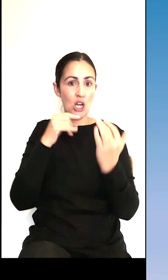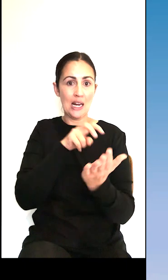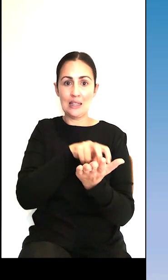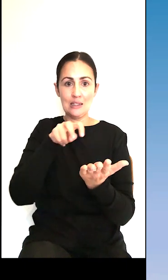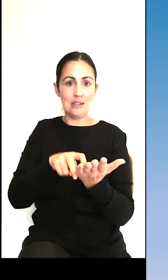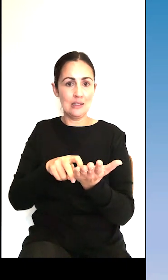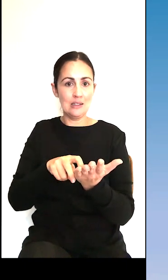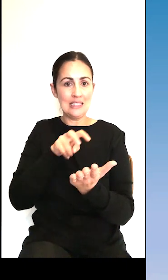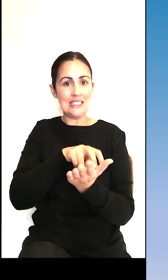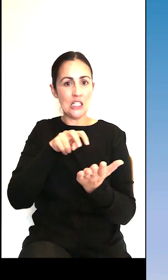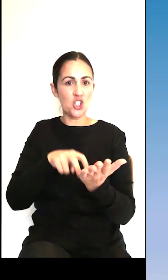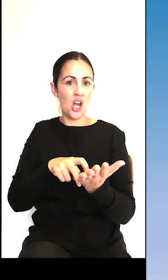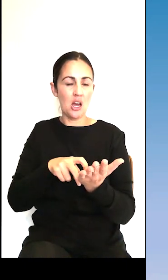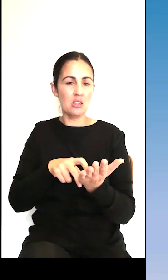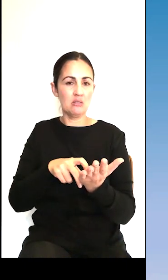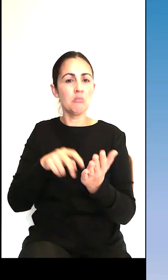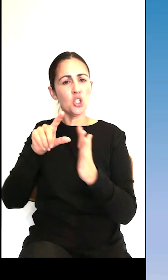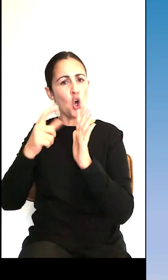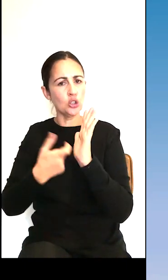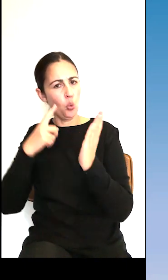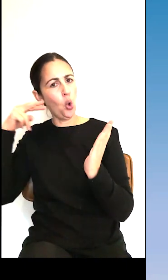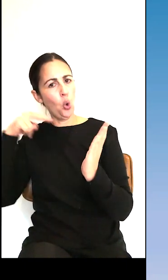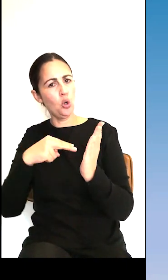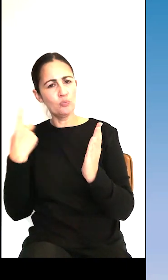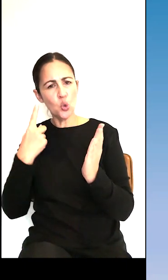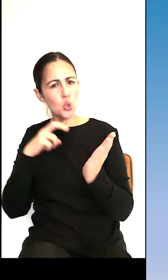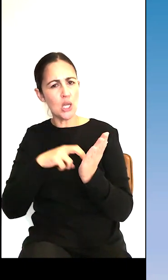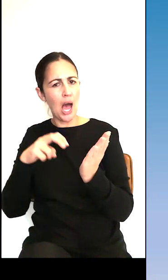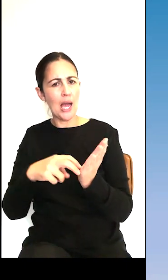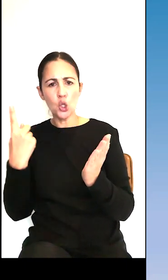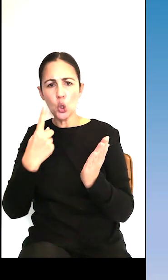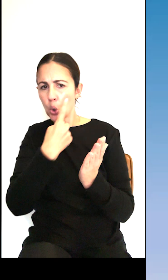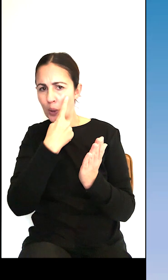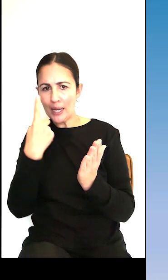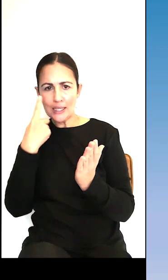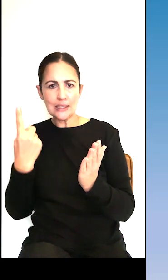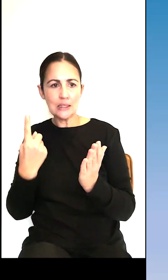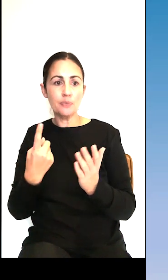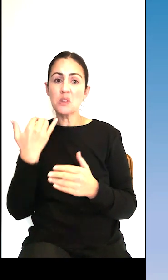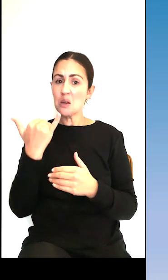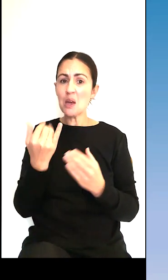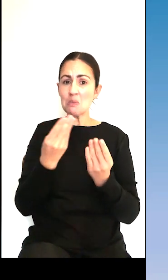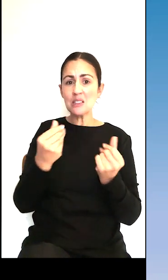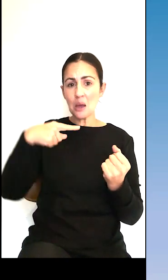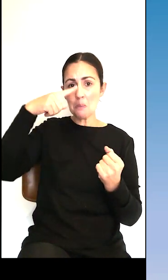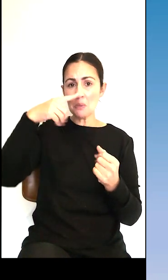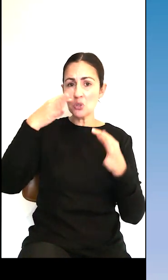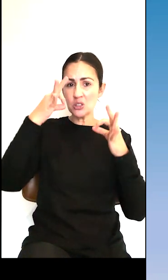indicators have been ticked off, but you know, some people might choose to not have it signed and witnessed,